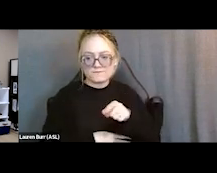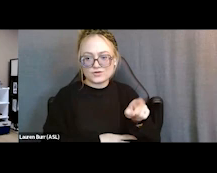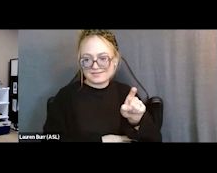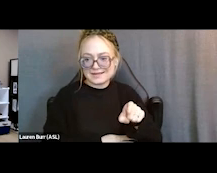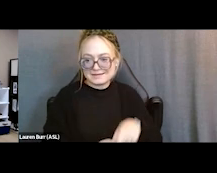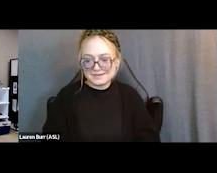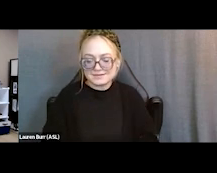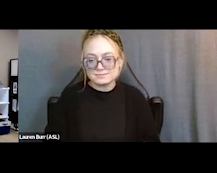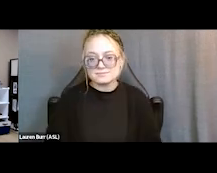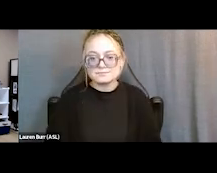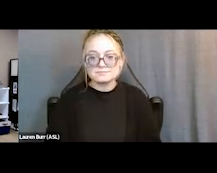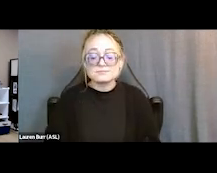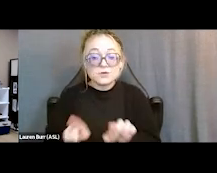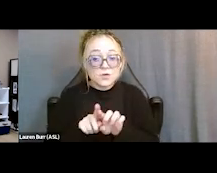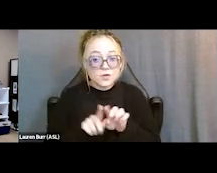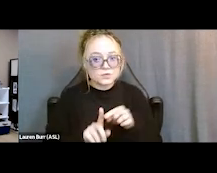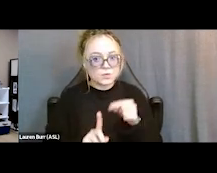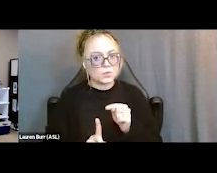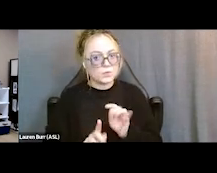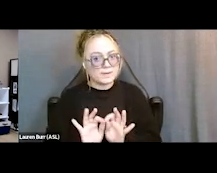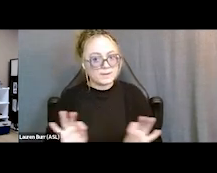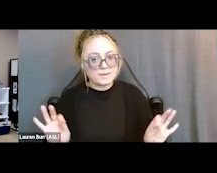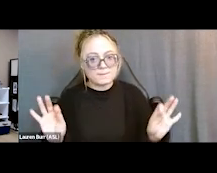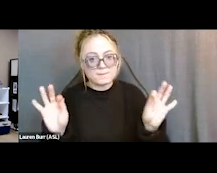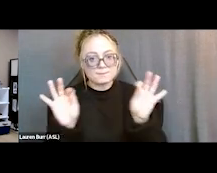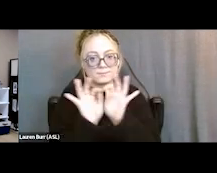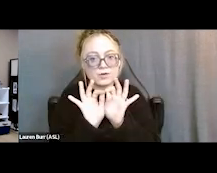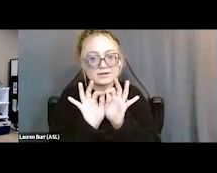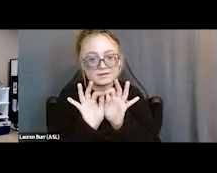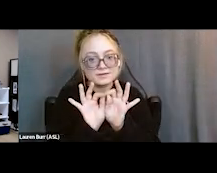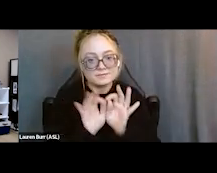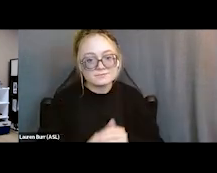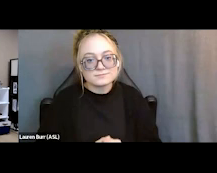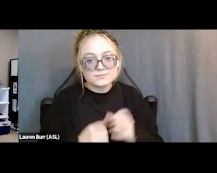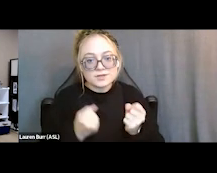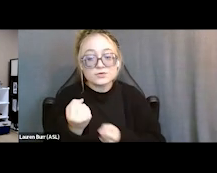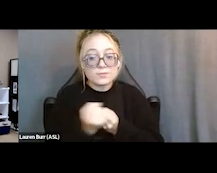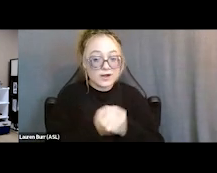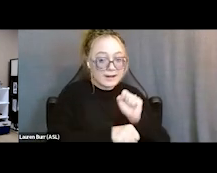Also very, very important, supported employment, supported education and housing,